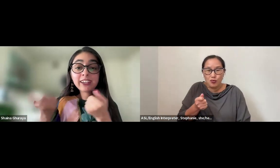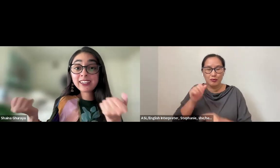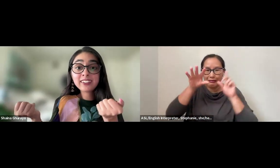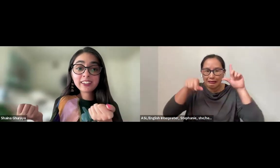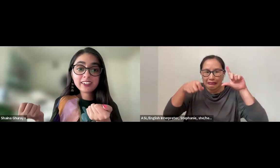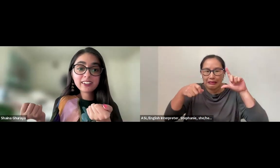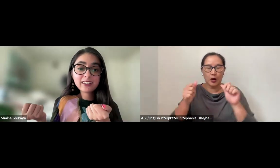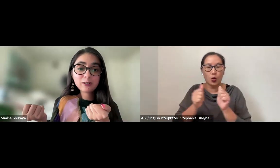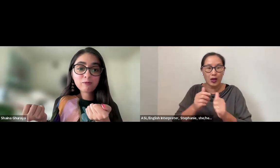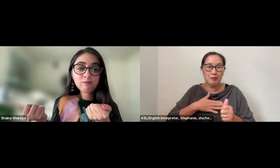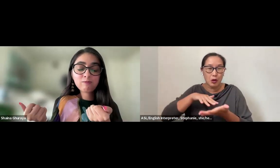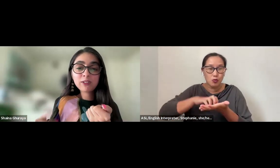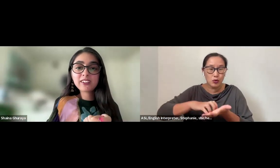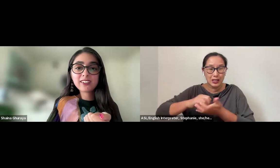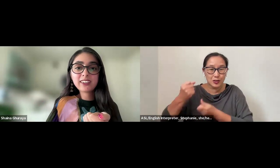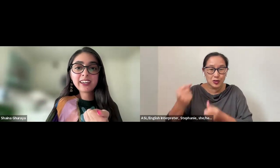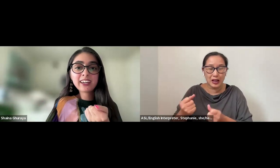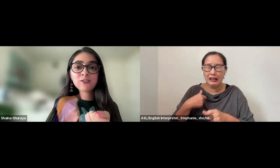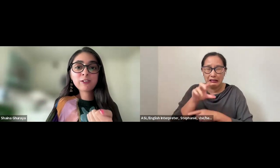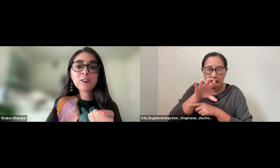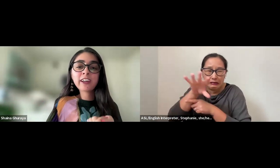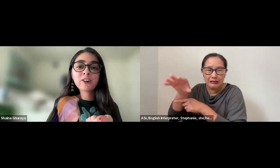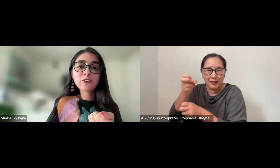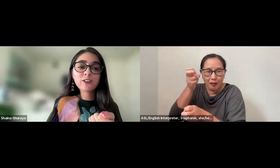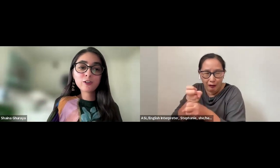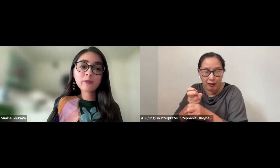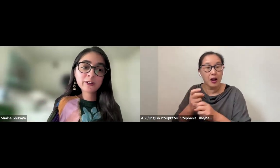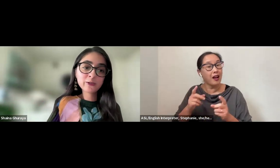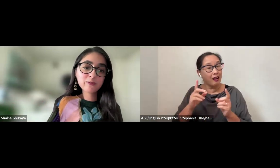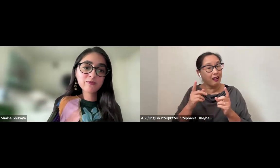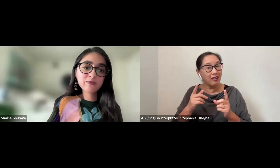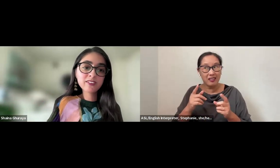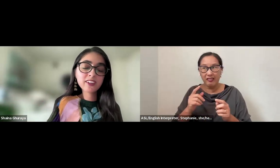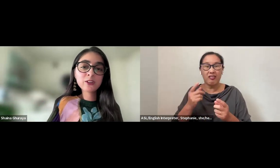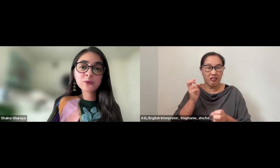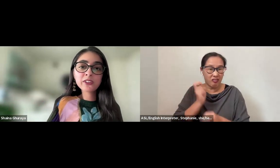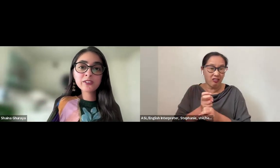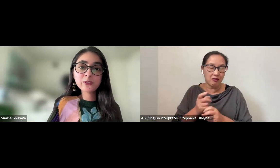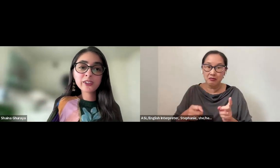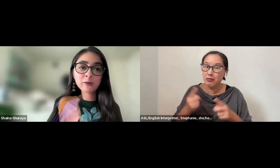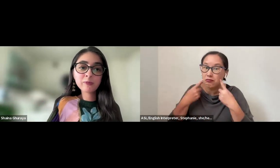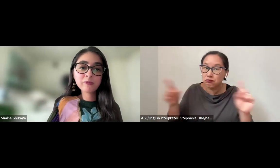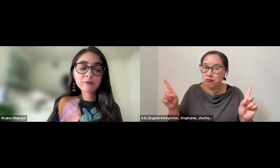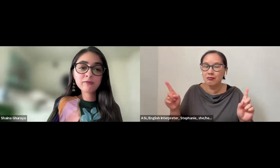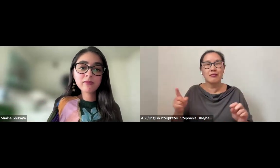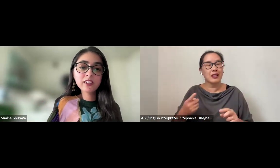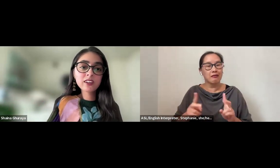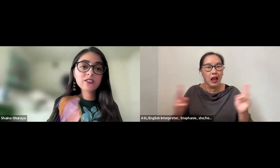And I did it. But I had to figure it out on my own. And it was really lonely.